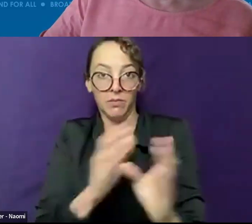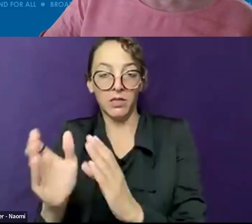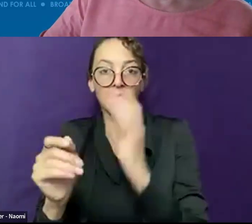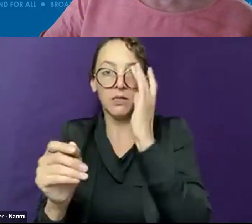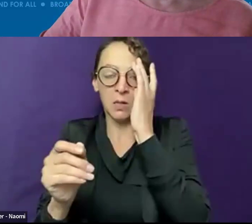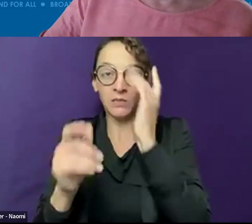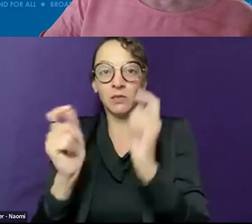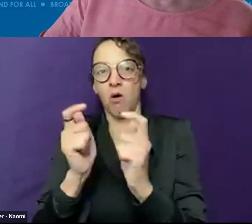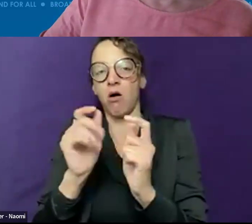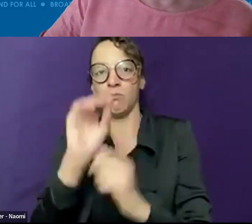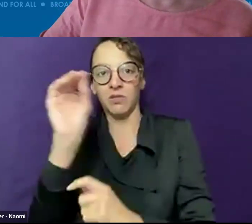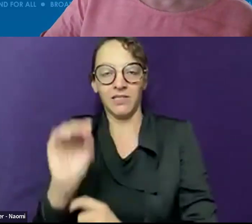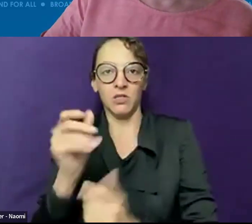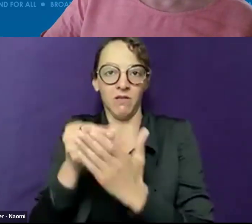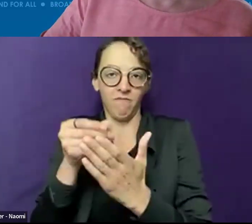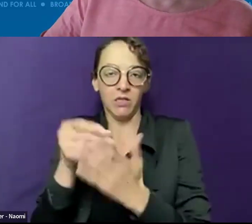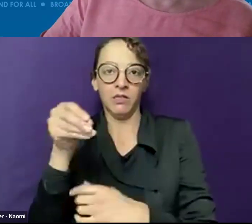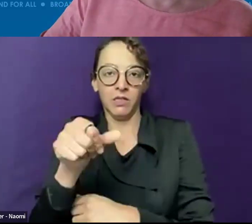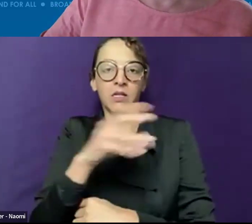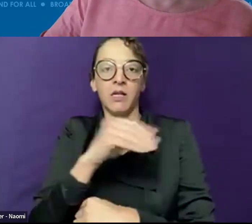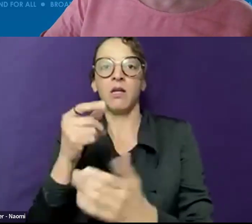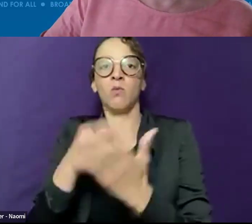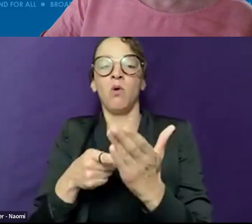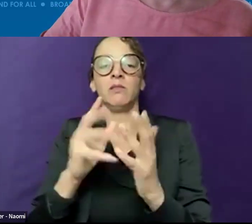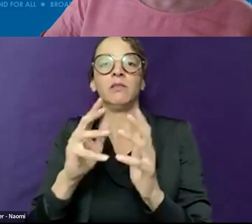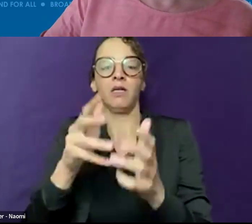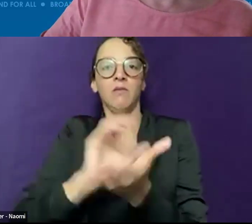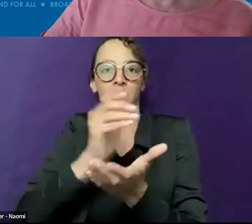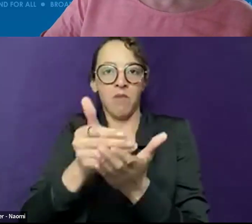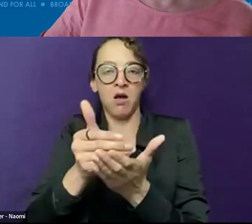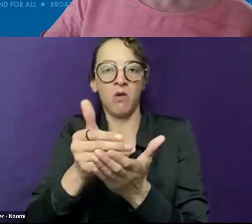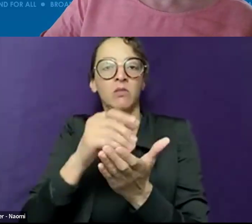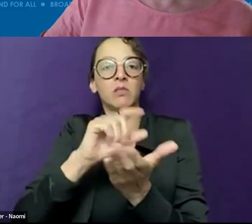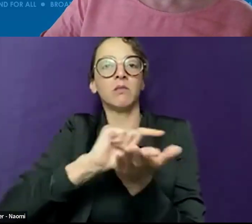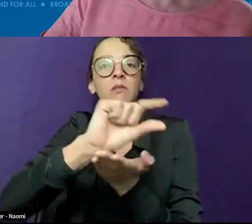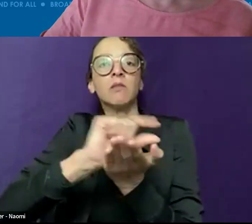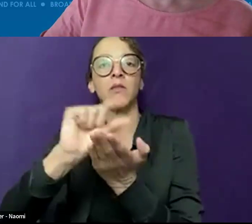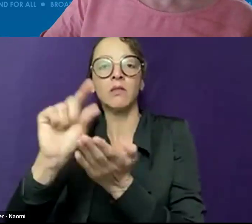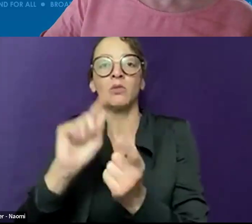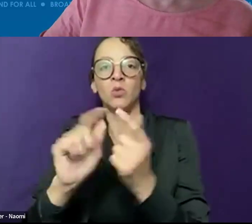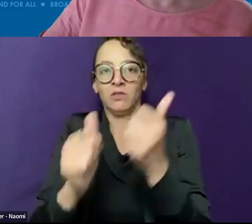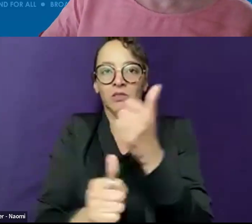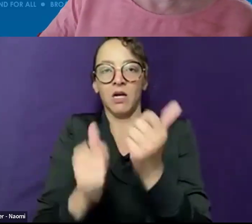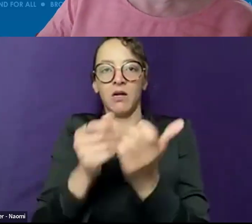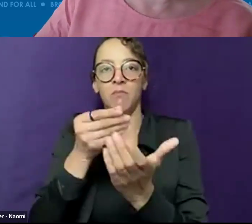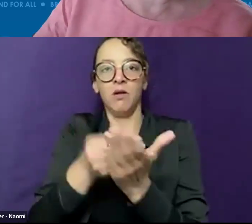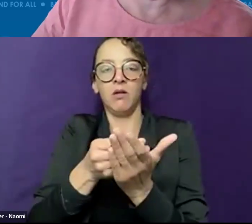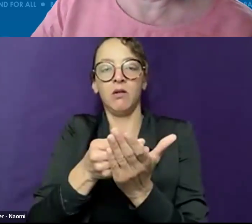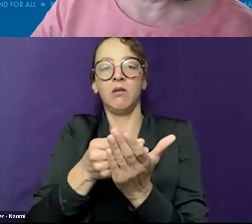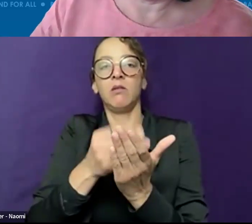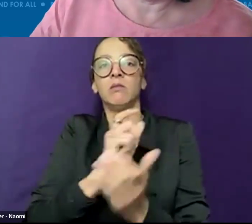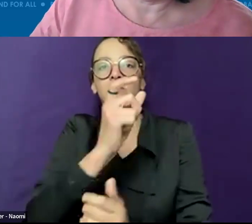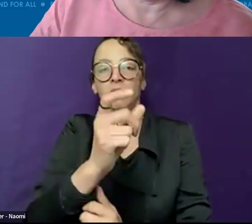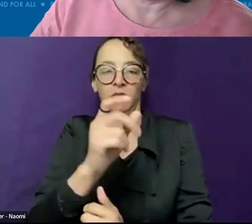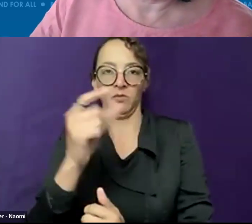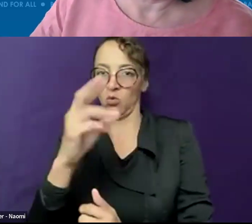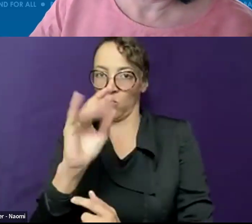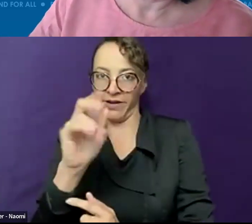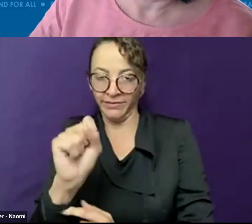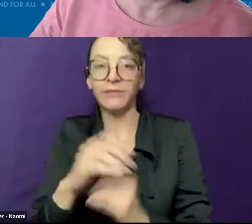then have the remaining amount go to sub grants that, track 2 funds are really around statewide